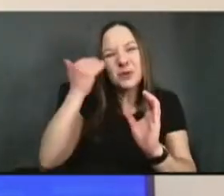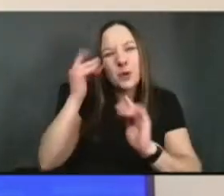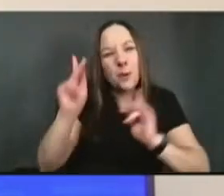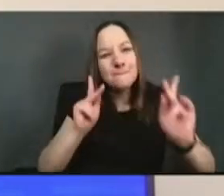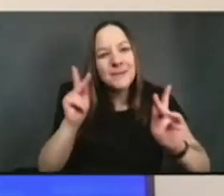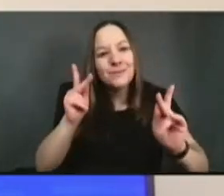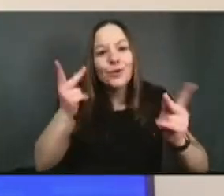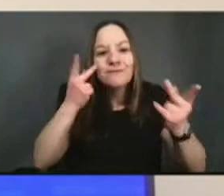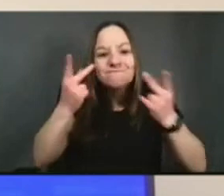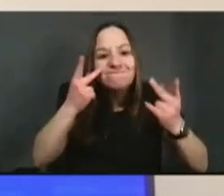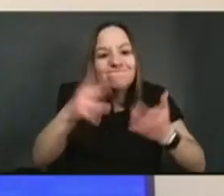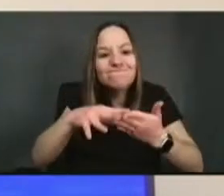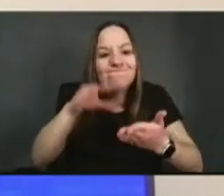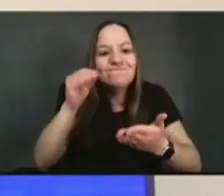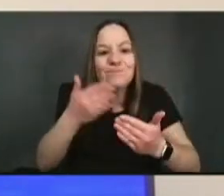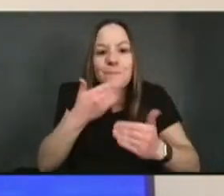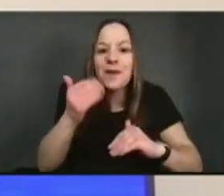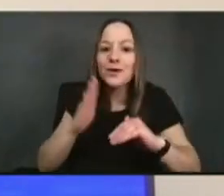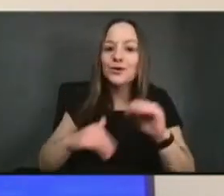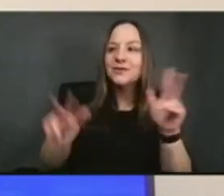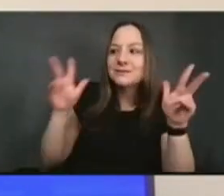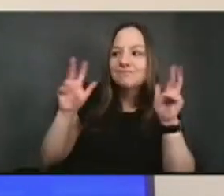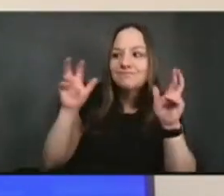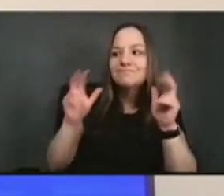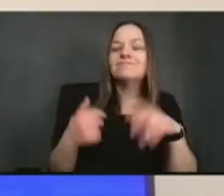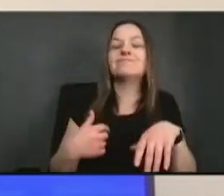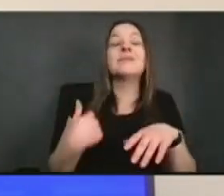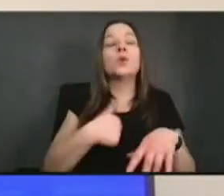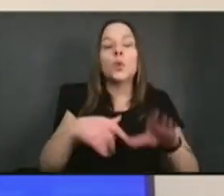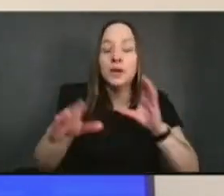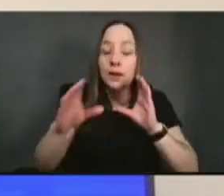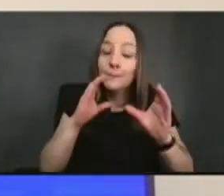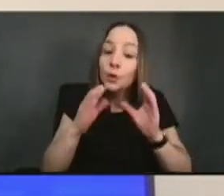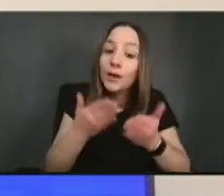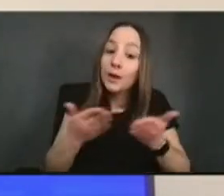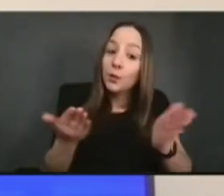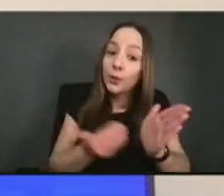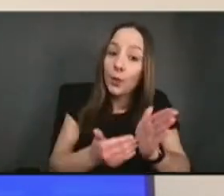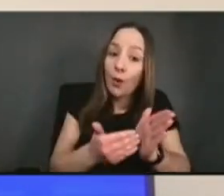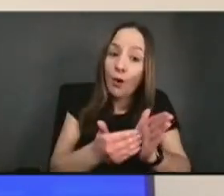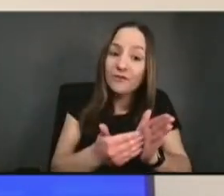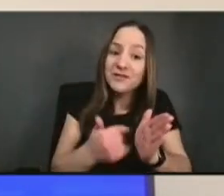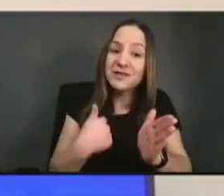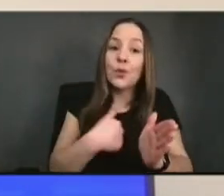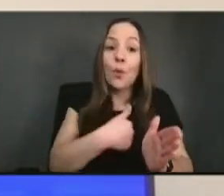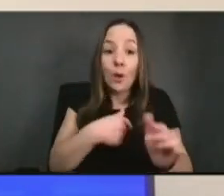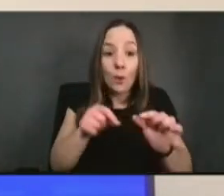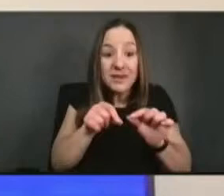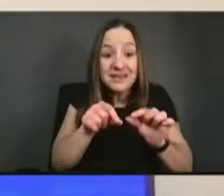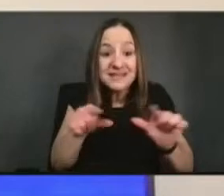things that they see more so than the things that they may read, and we do communicate